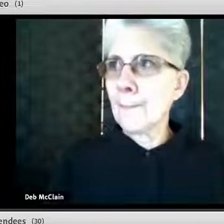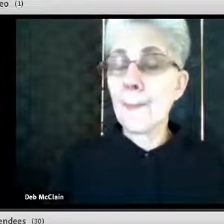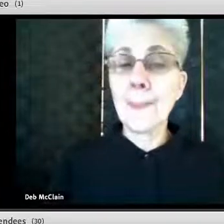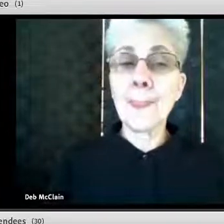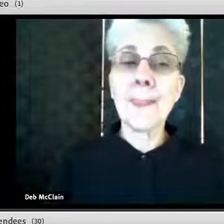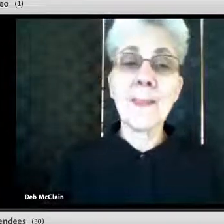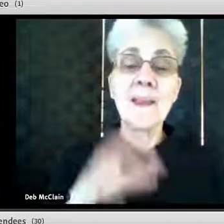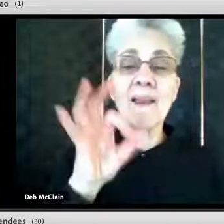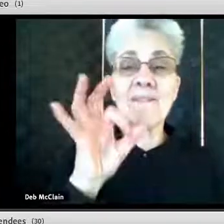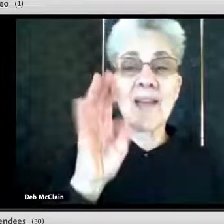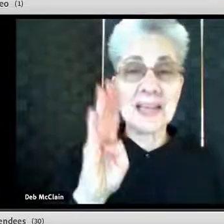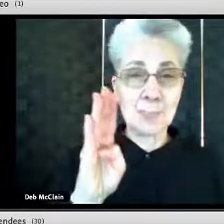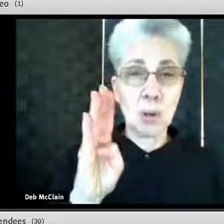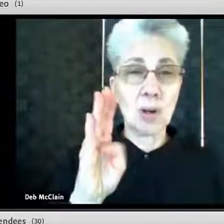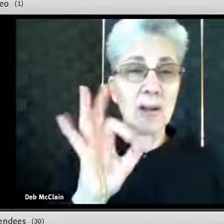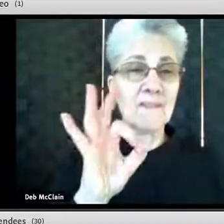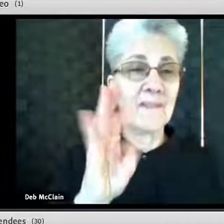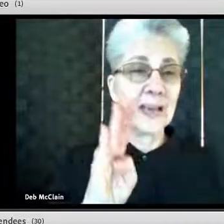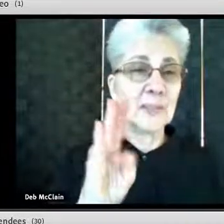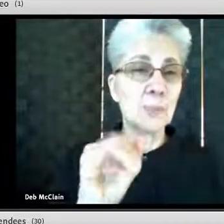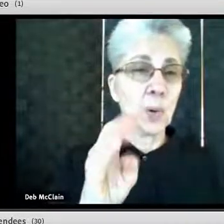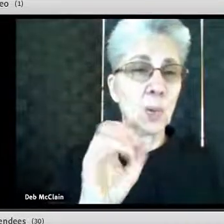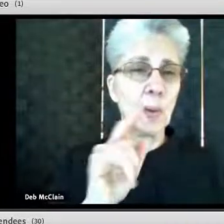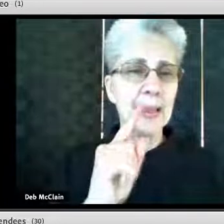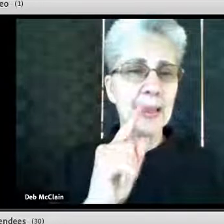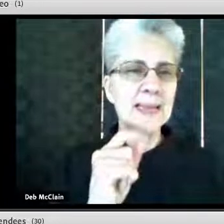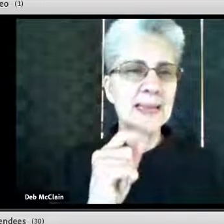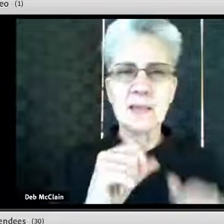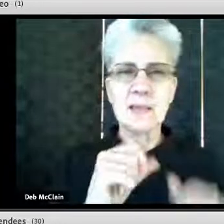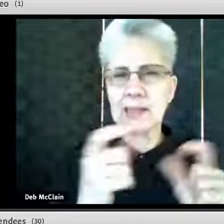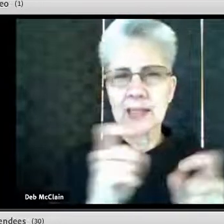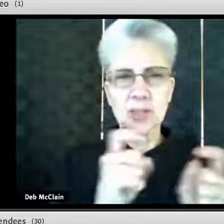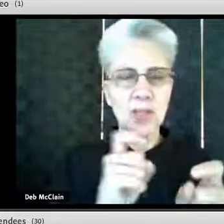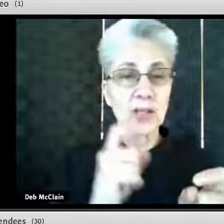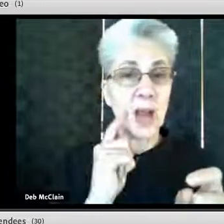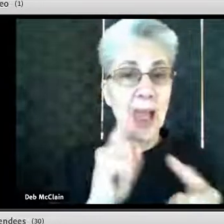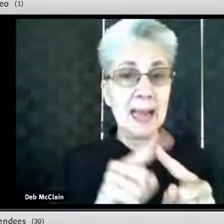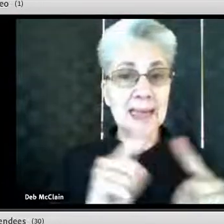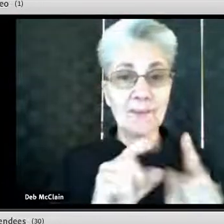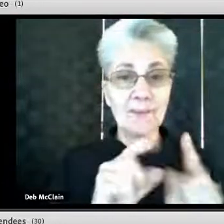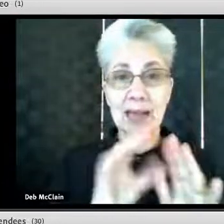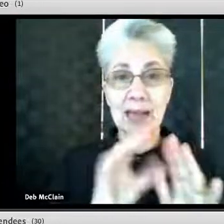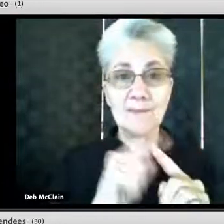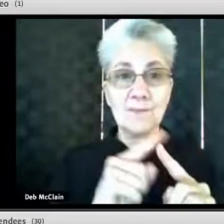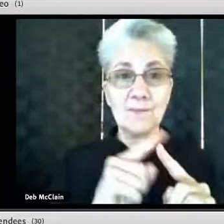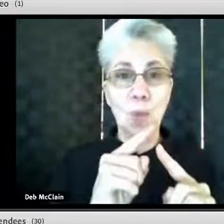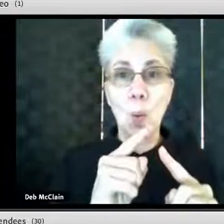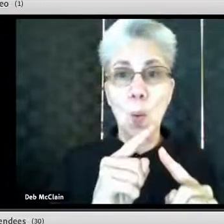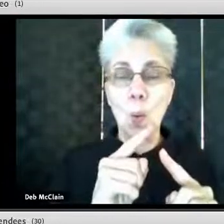So Facebook, in Facebook's way, is constantly changing. I actually had a different slide in here for Insights and realized